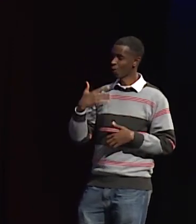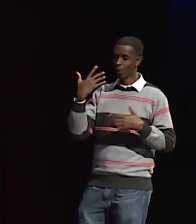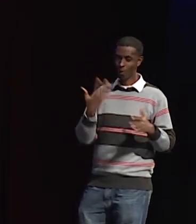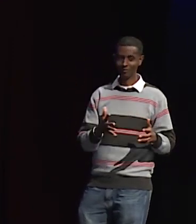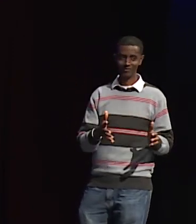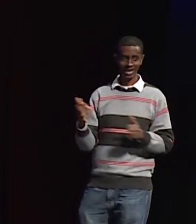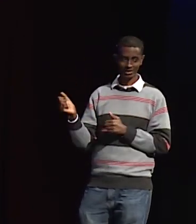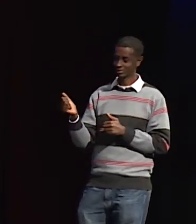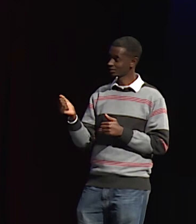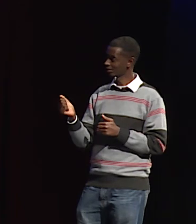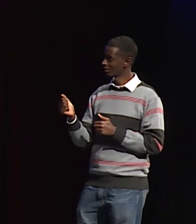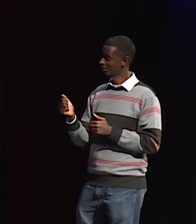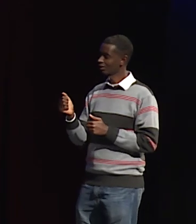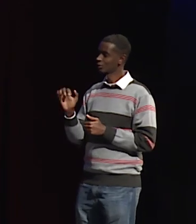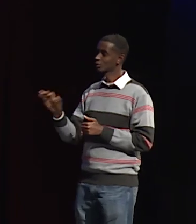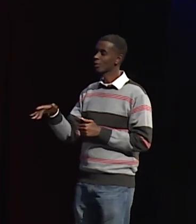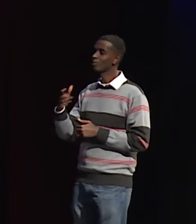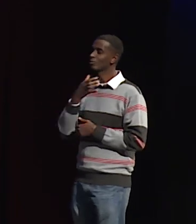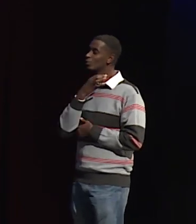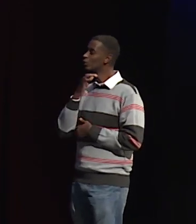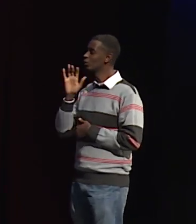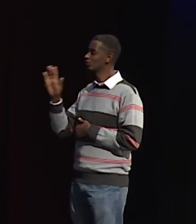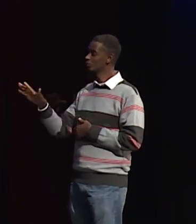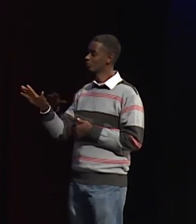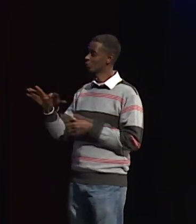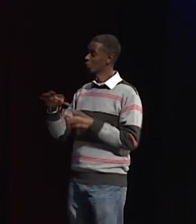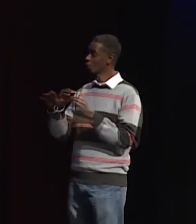But because I already had a language, it made it easier.